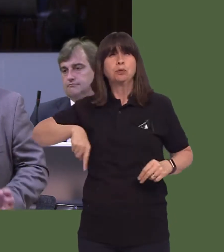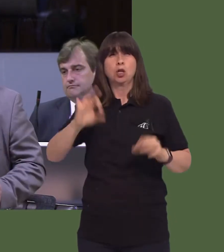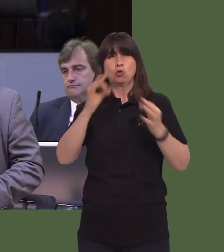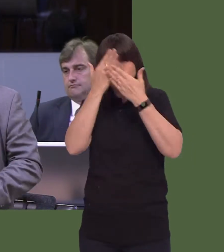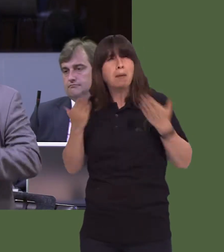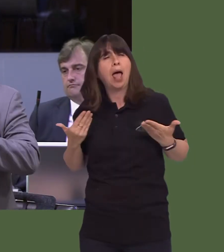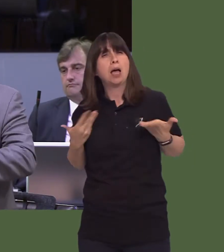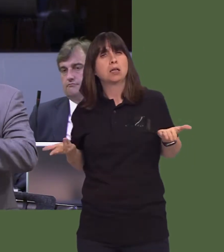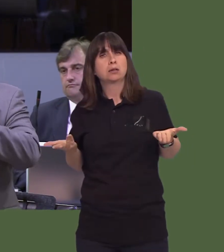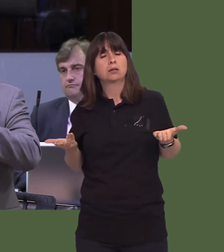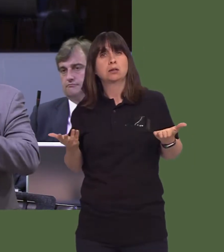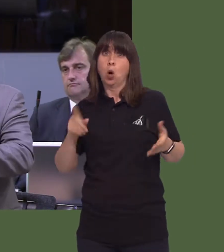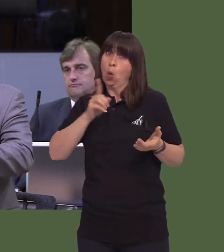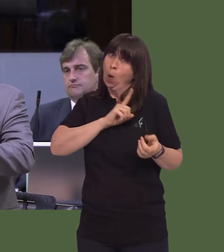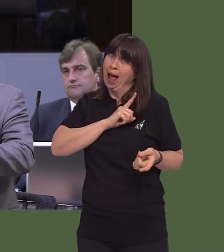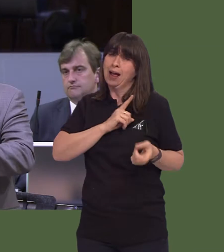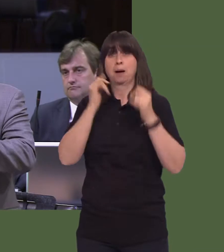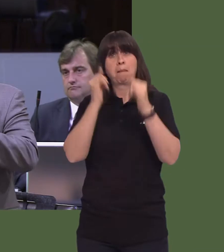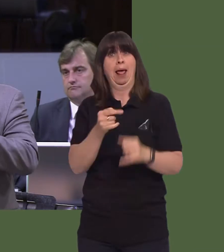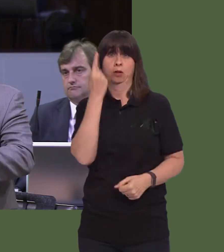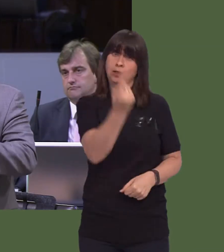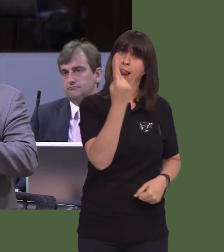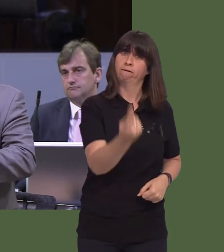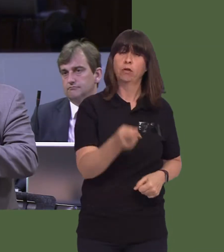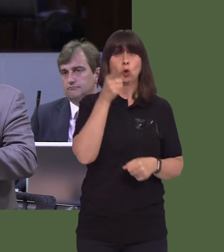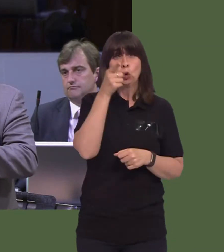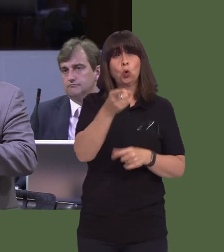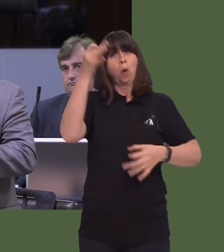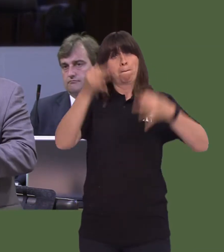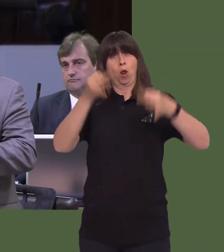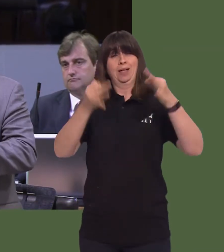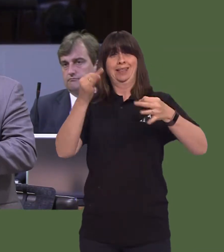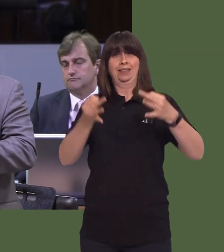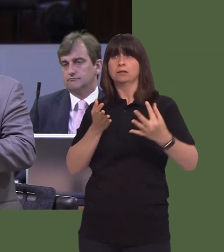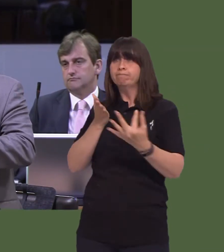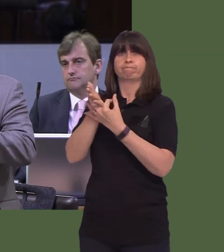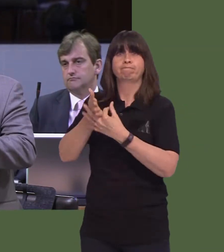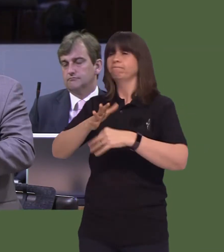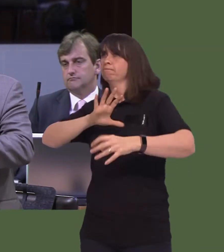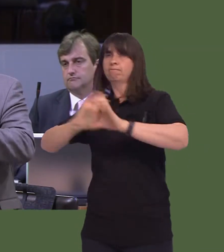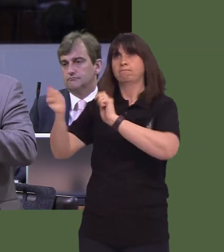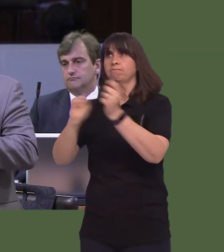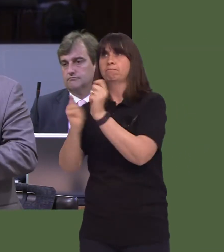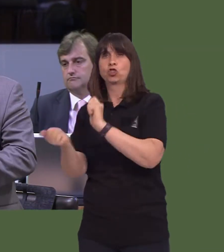the process that you politically, as a Government, put in place at that time, then surely, on